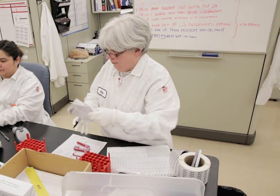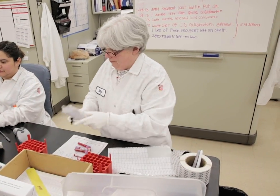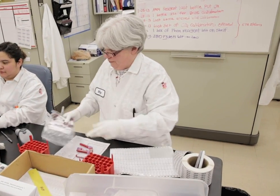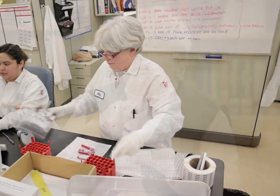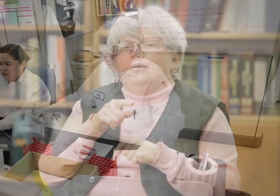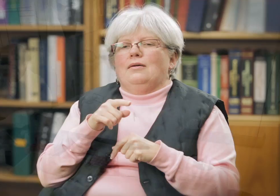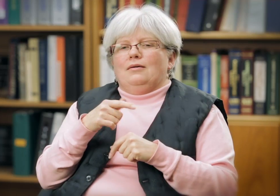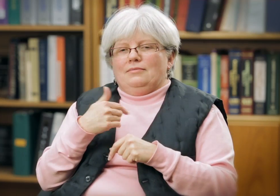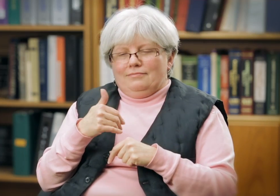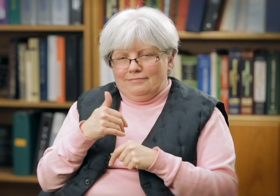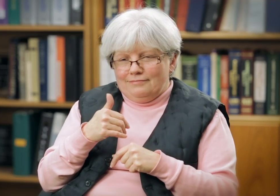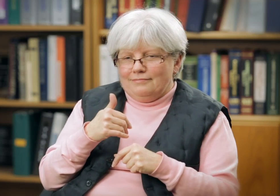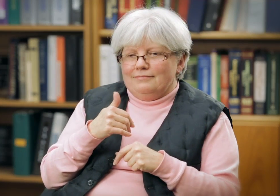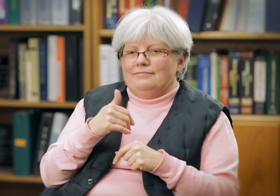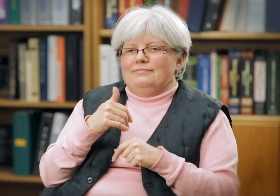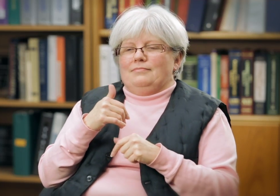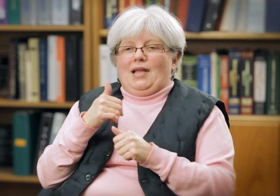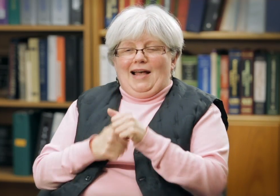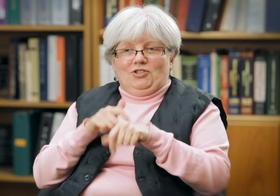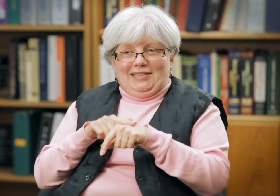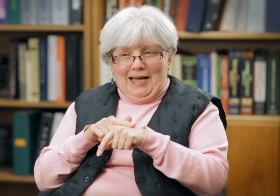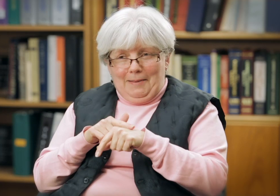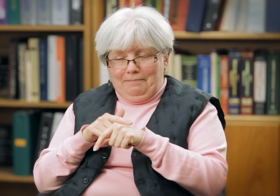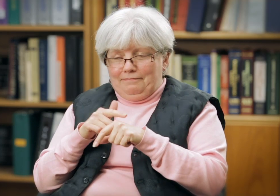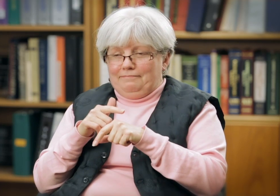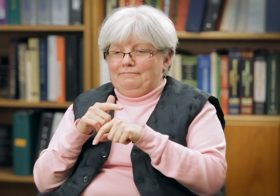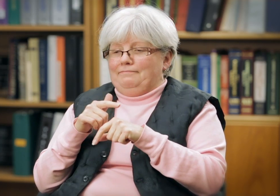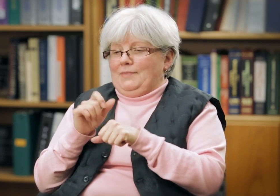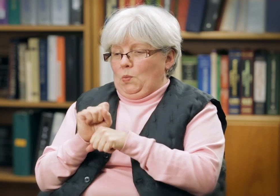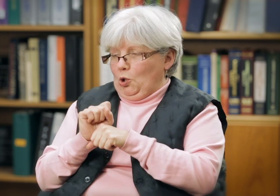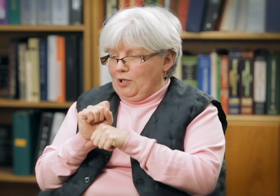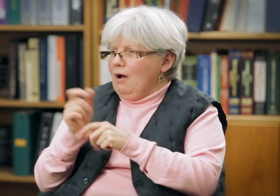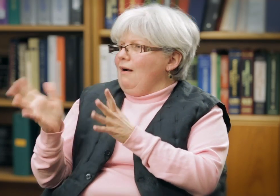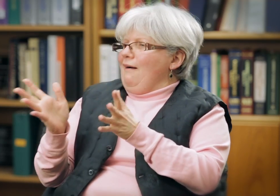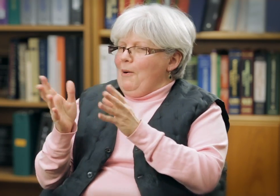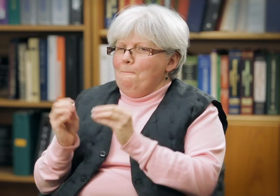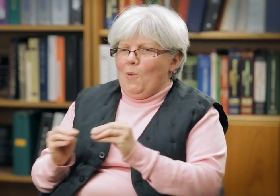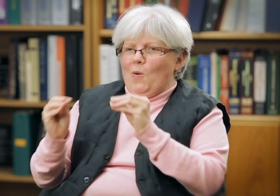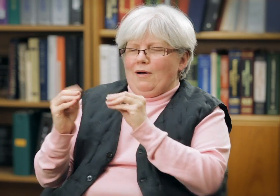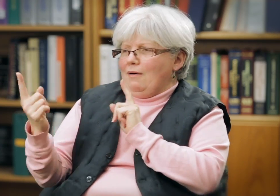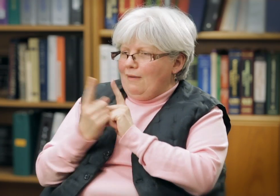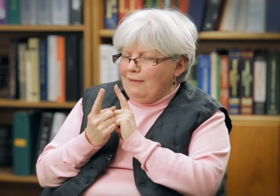I had better relationships with employees. And every time I come into work I found that